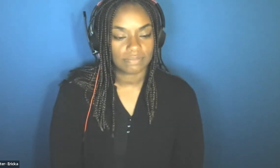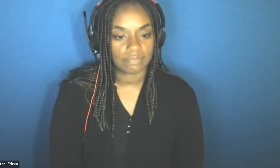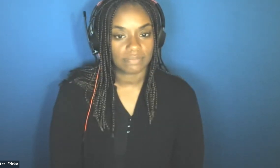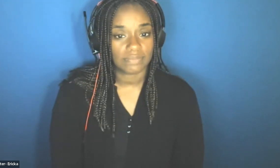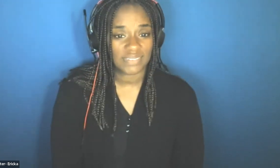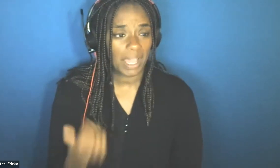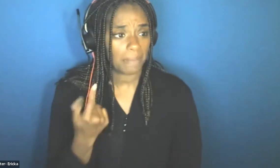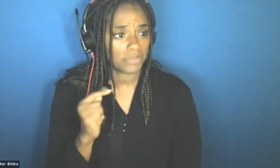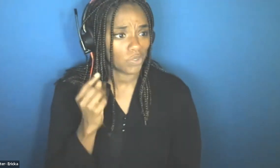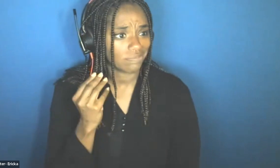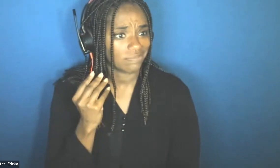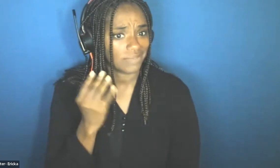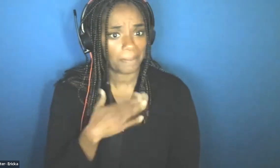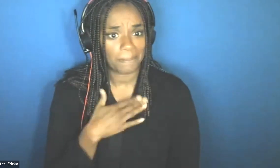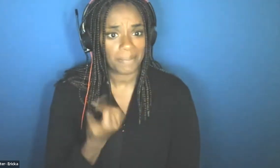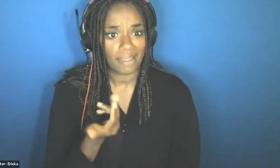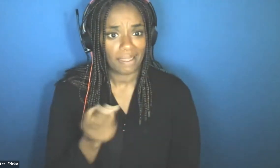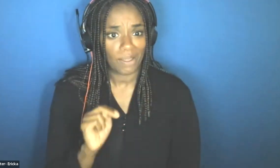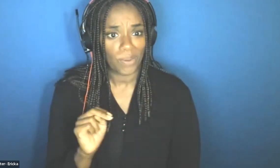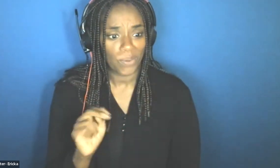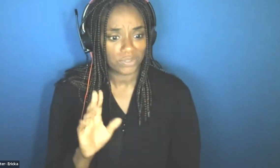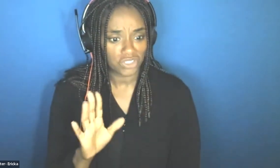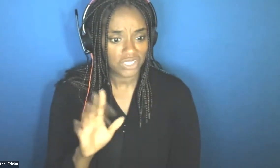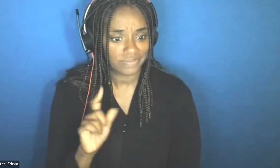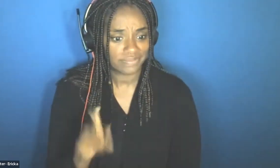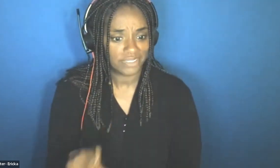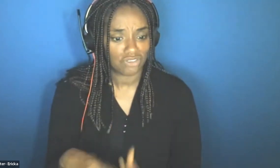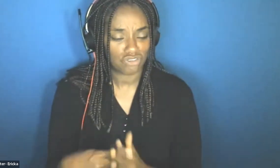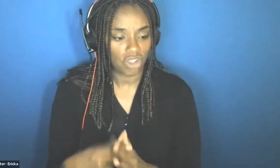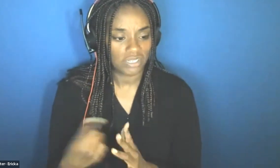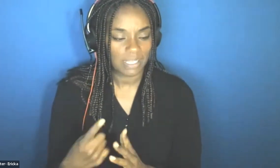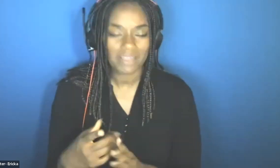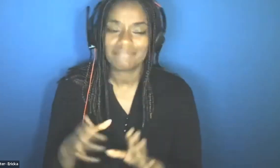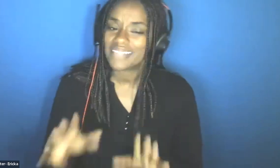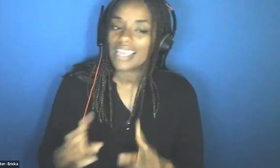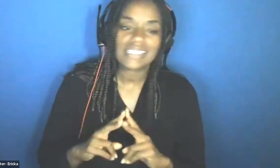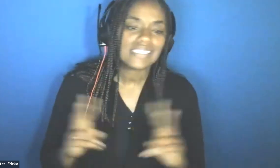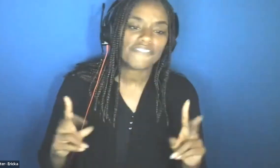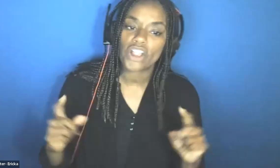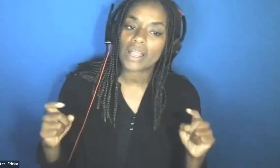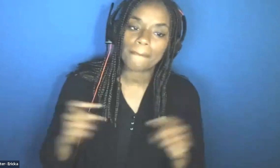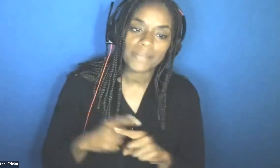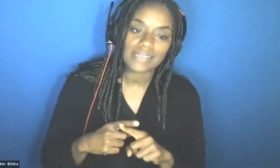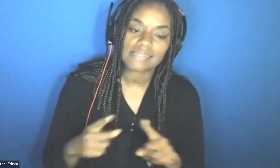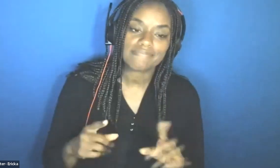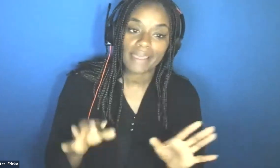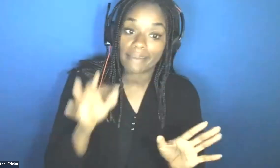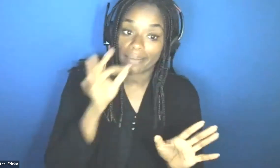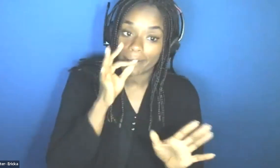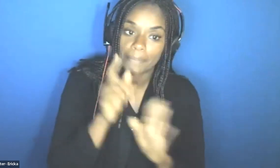I did that good of a job of explaining this, huh?